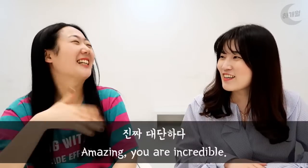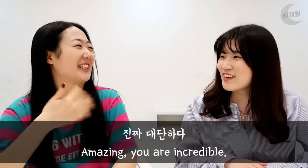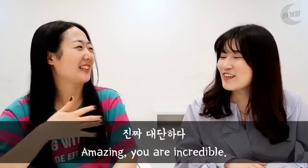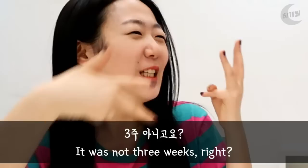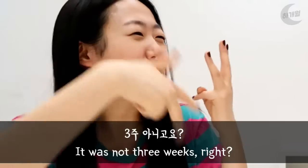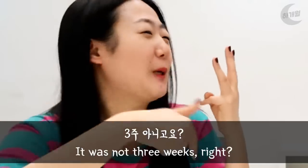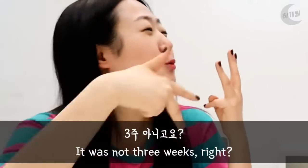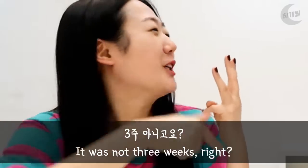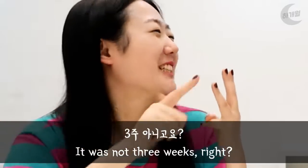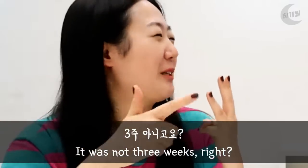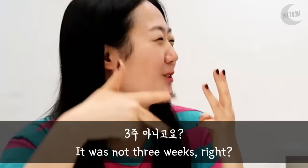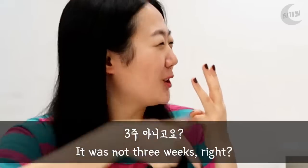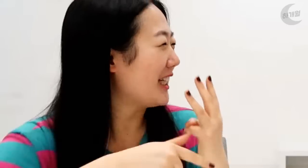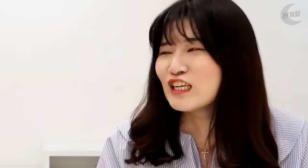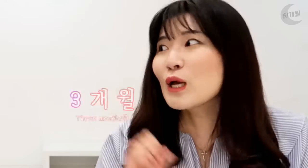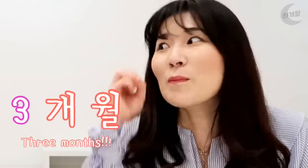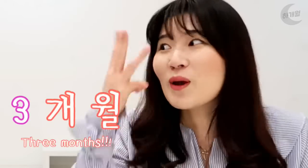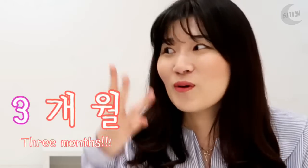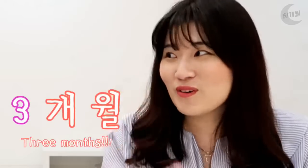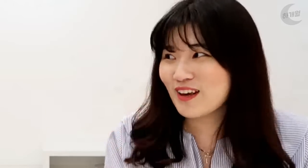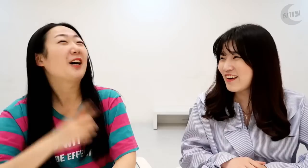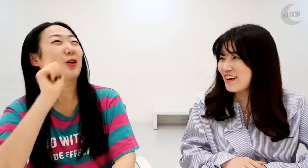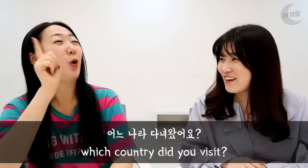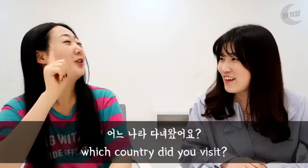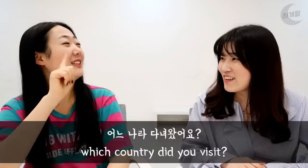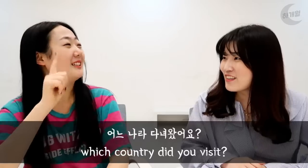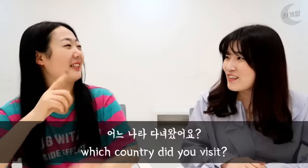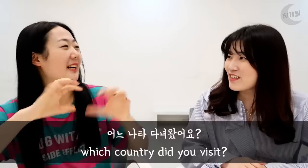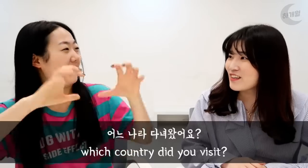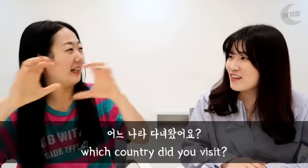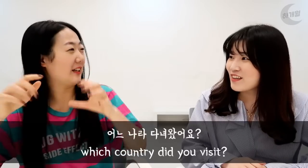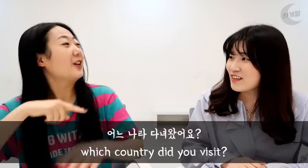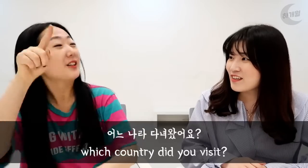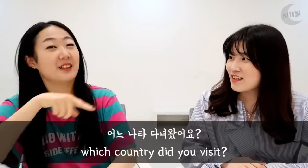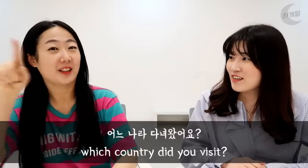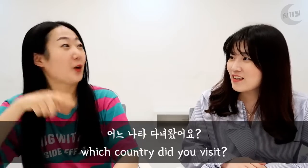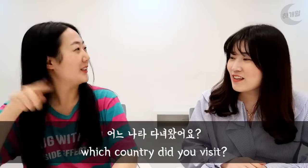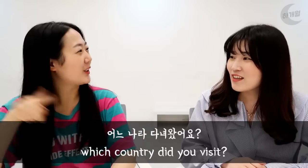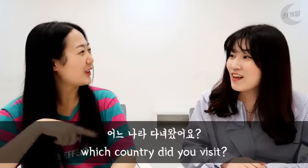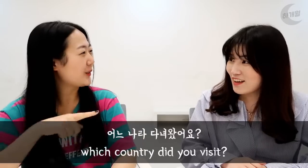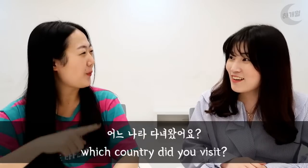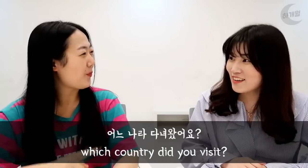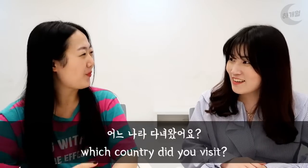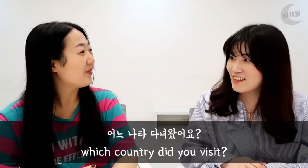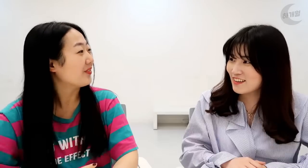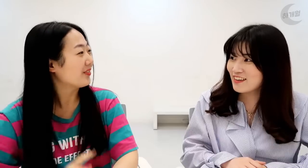Amazing, you are incredible. It was not three weeks, right? which country did you visit?